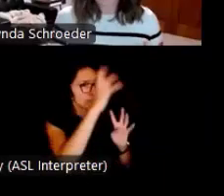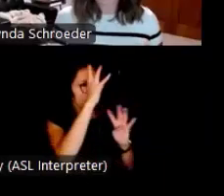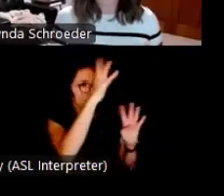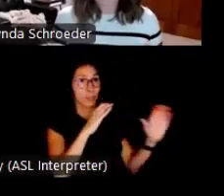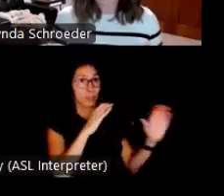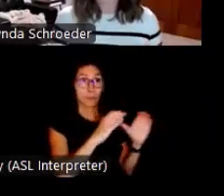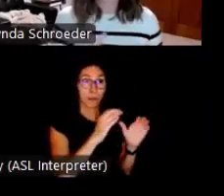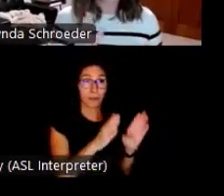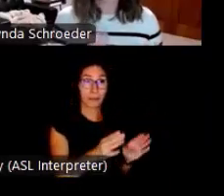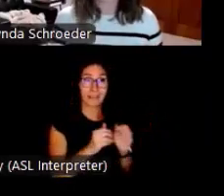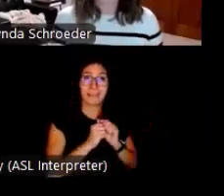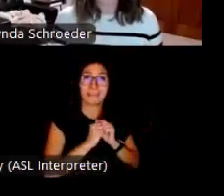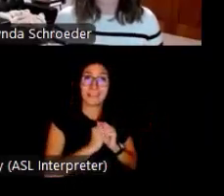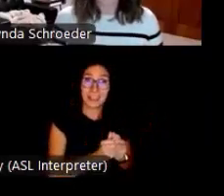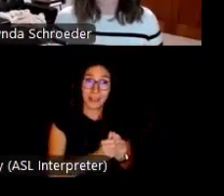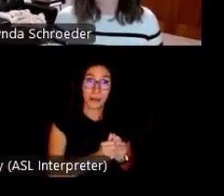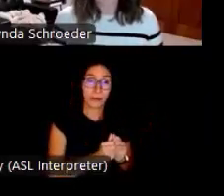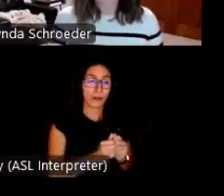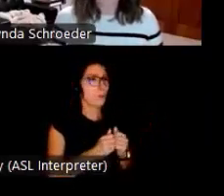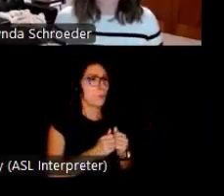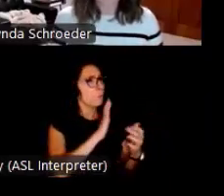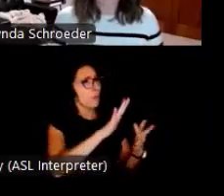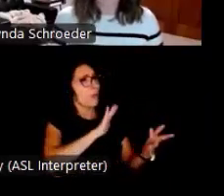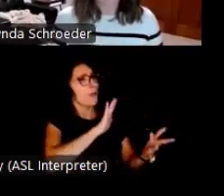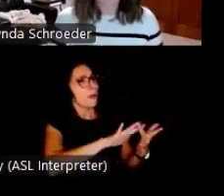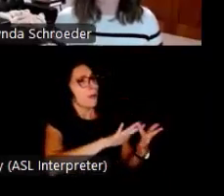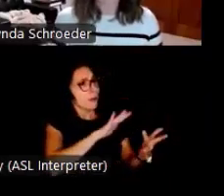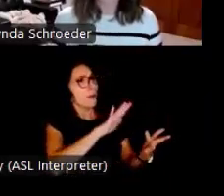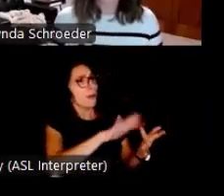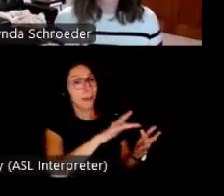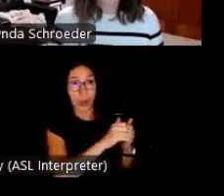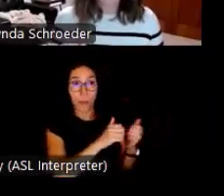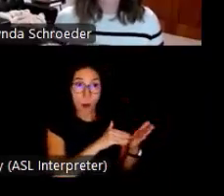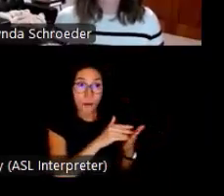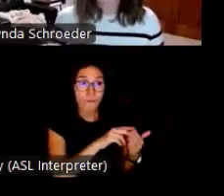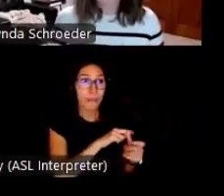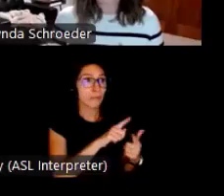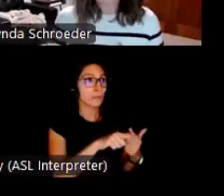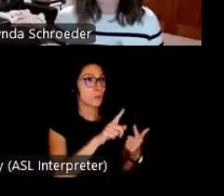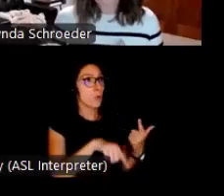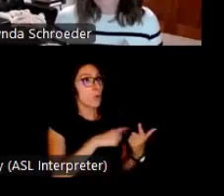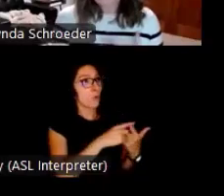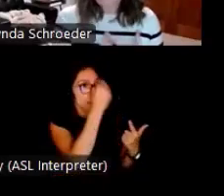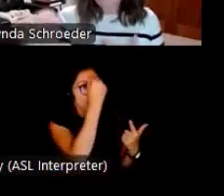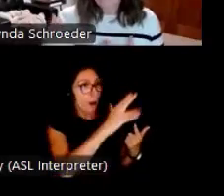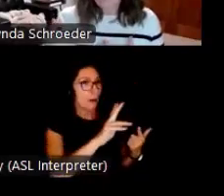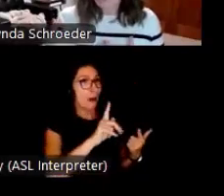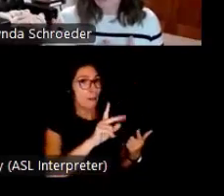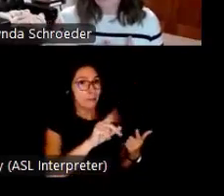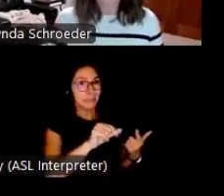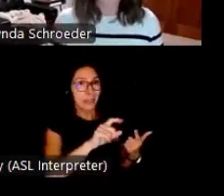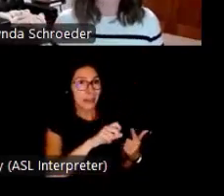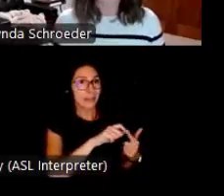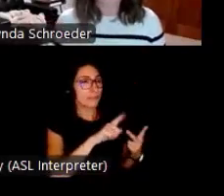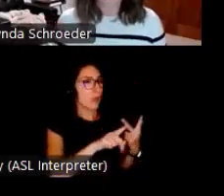to them, when will I update them on my research progress, and when will I seek them for their expertise and advice.